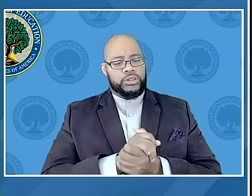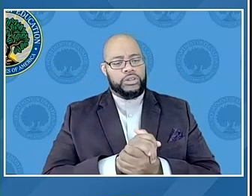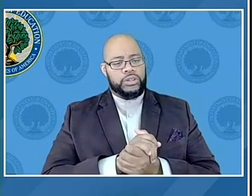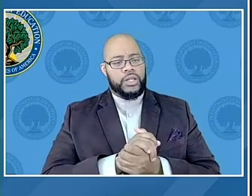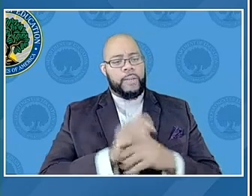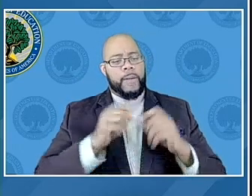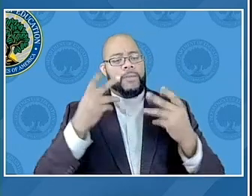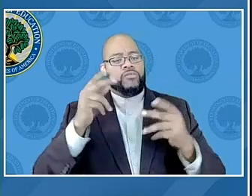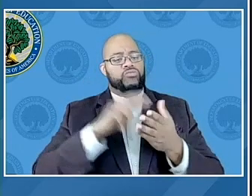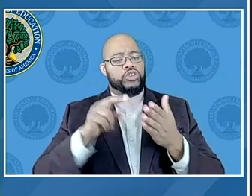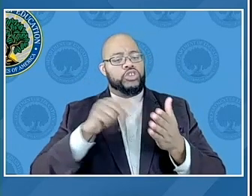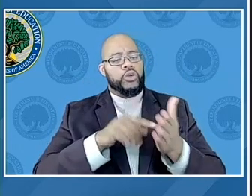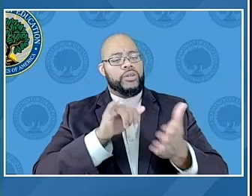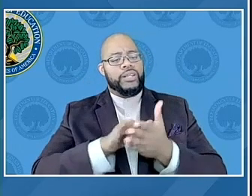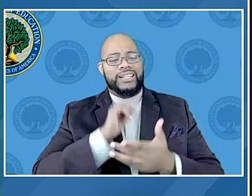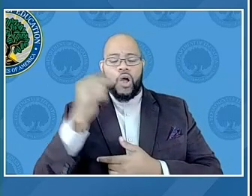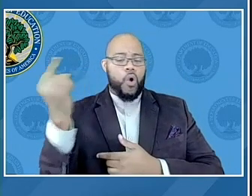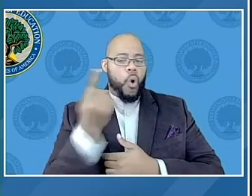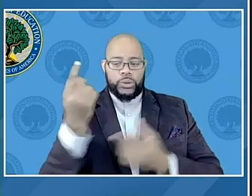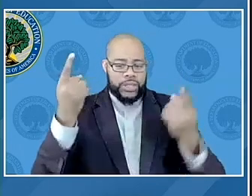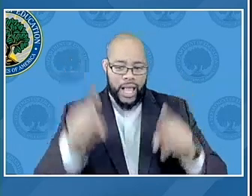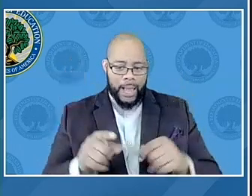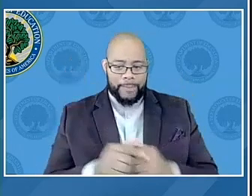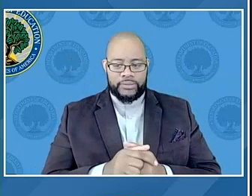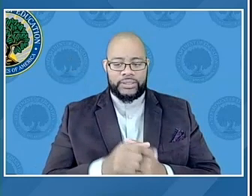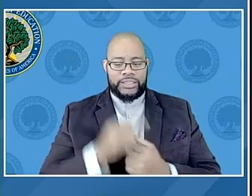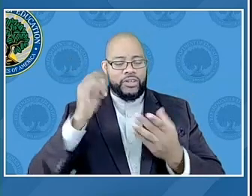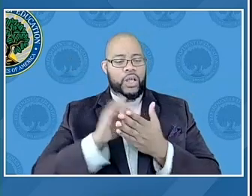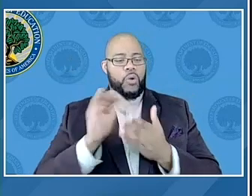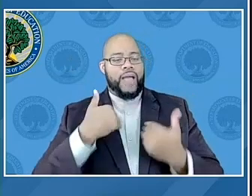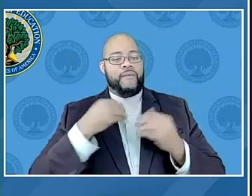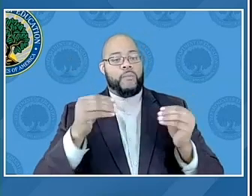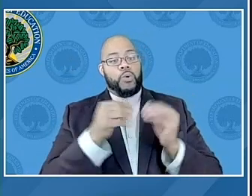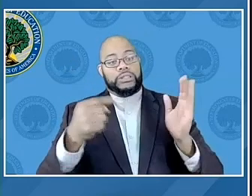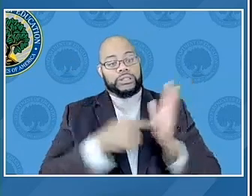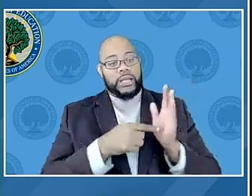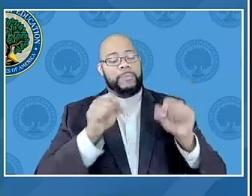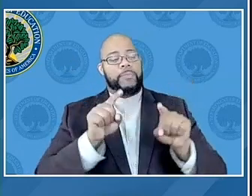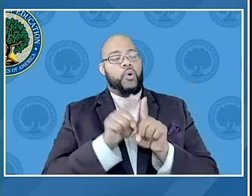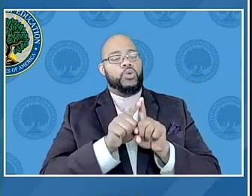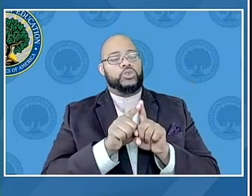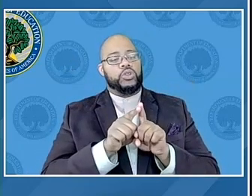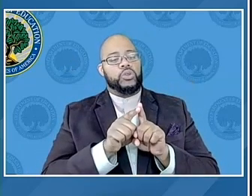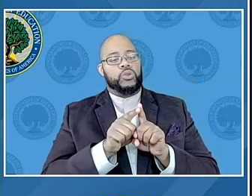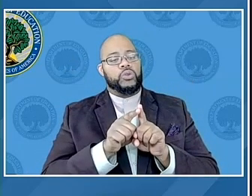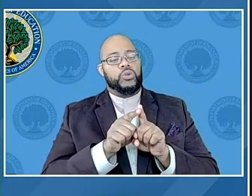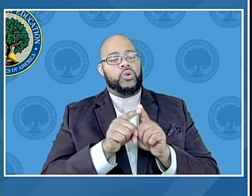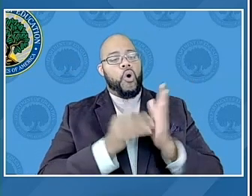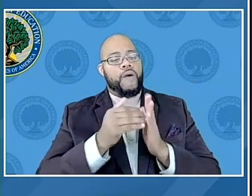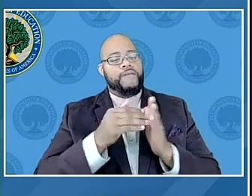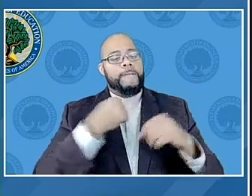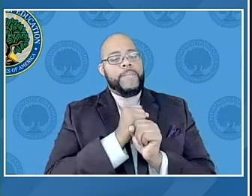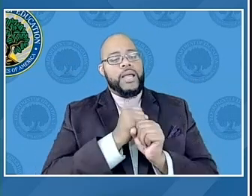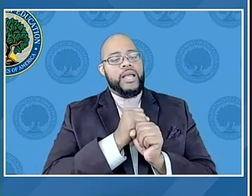shown that that's not always the case, considering that we have more debt, but can also oftentimes make lower wages